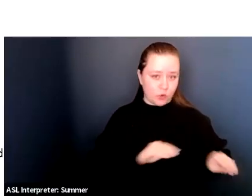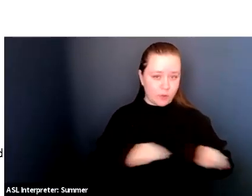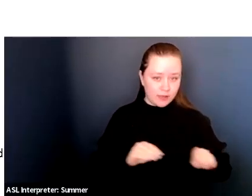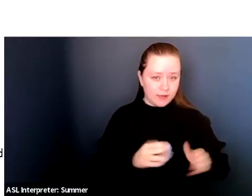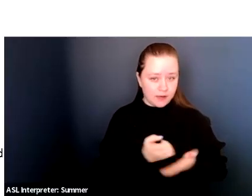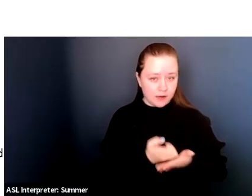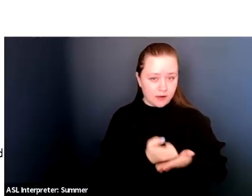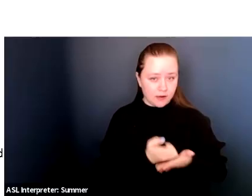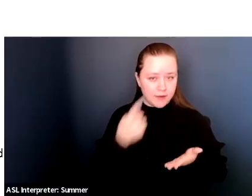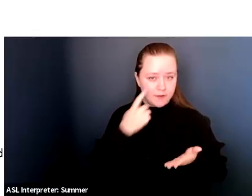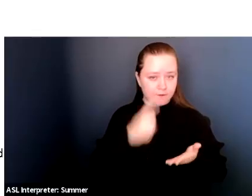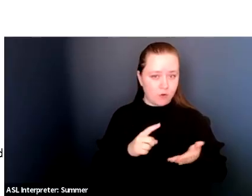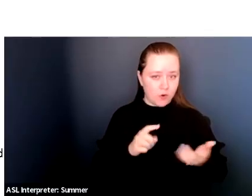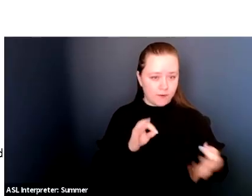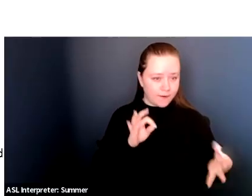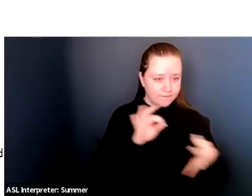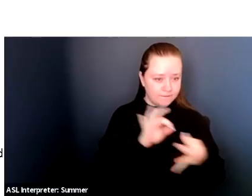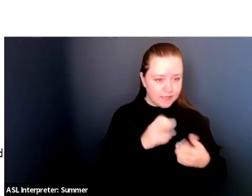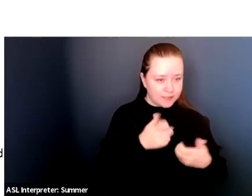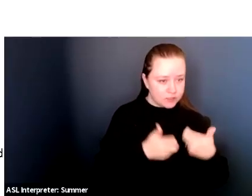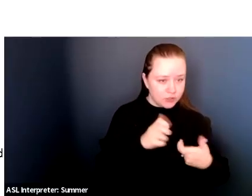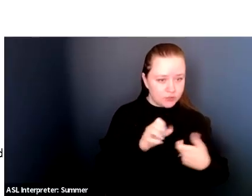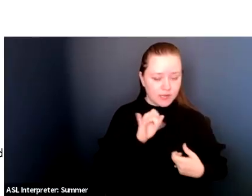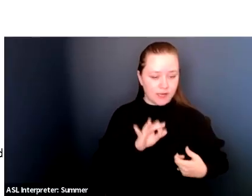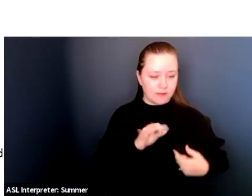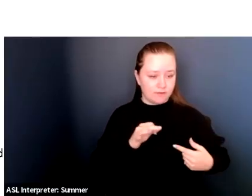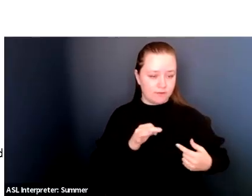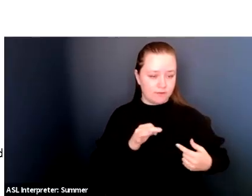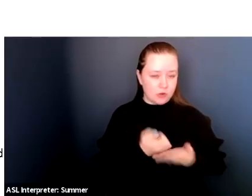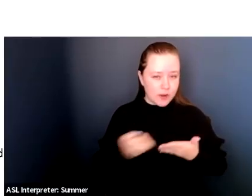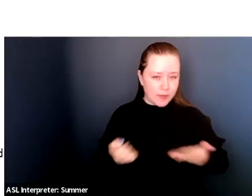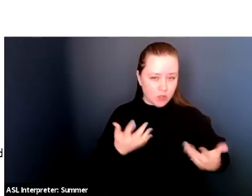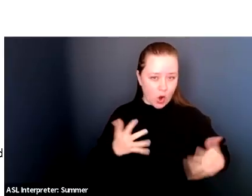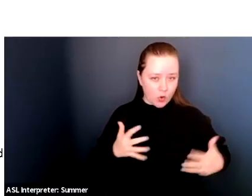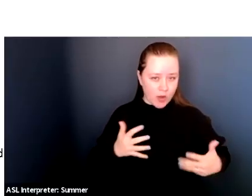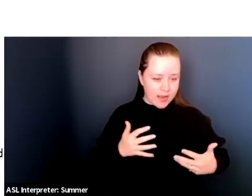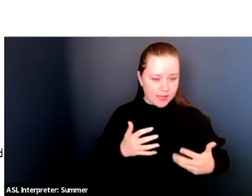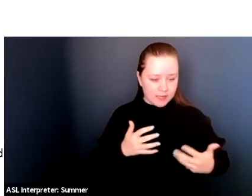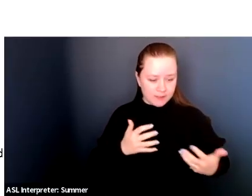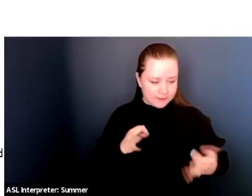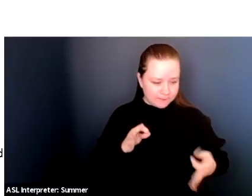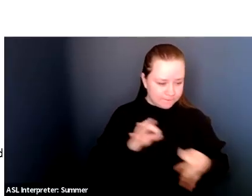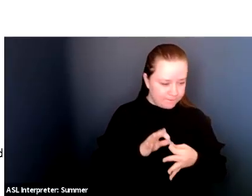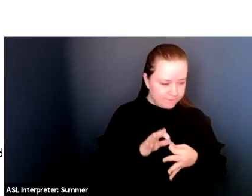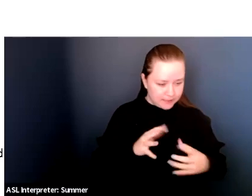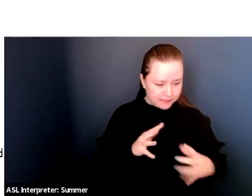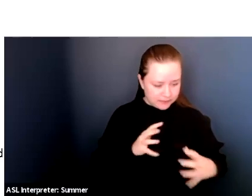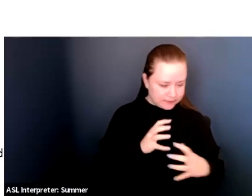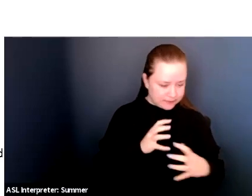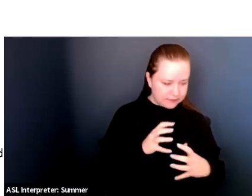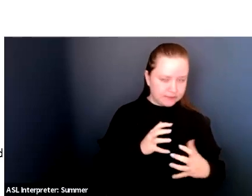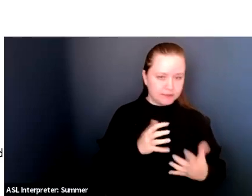If your equipment is already a pretty tight fit for people, sometimes that's optimal, sometimes it may mean that